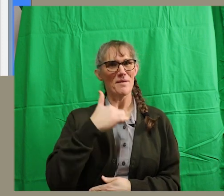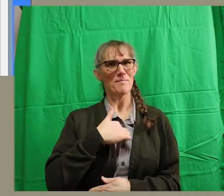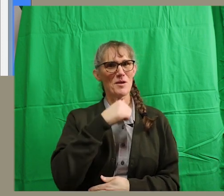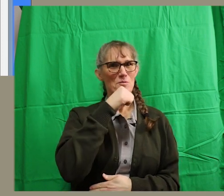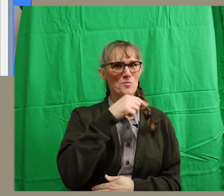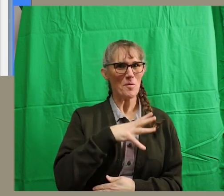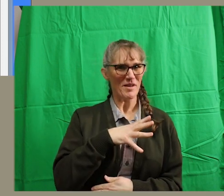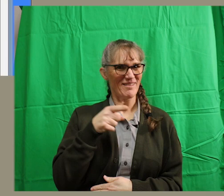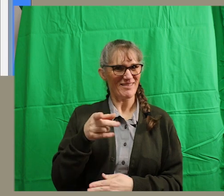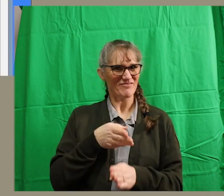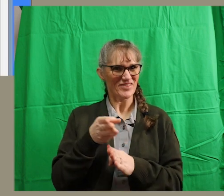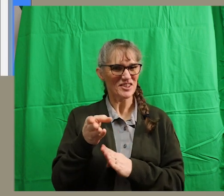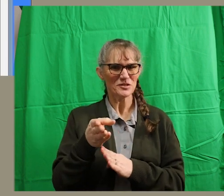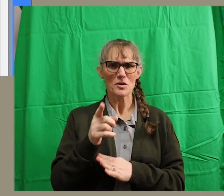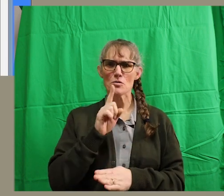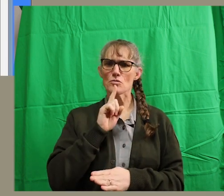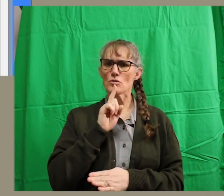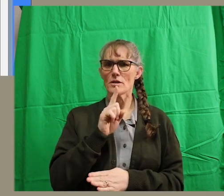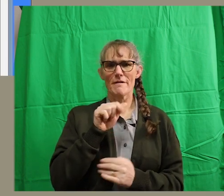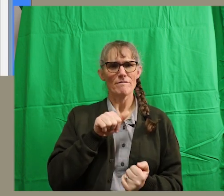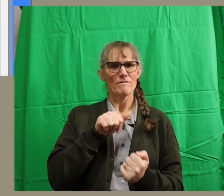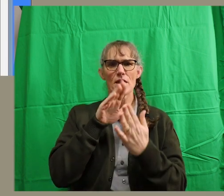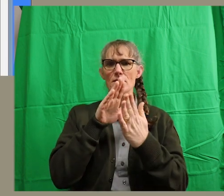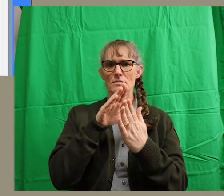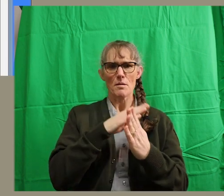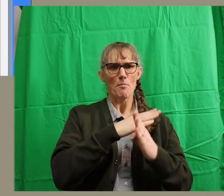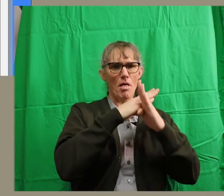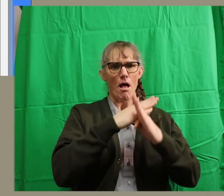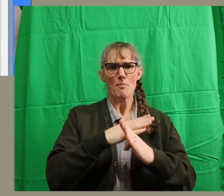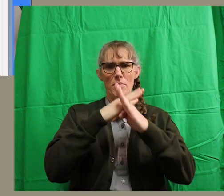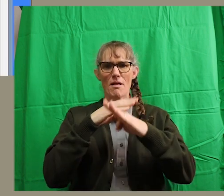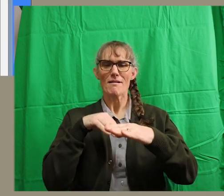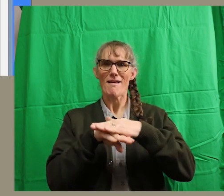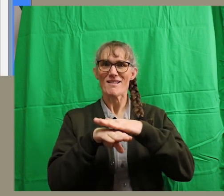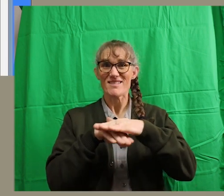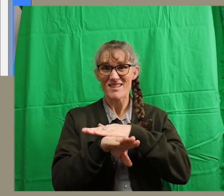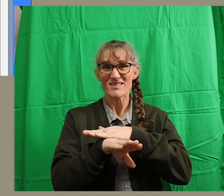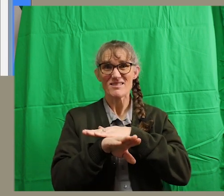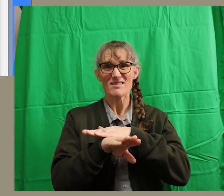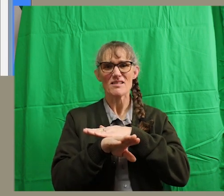as a woman in this field and somebody who's faced barriers to access